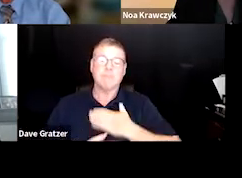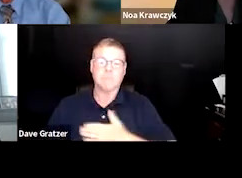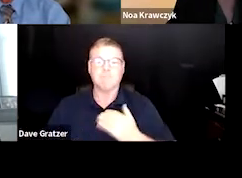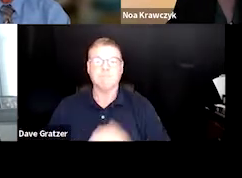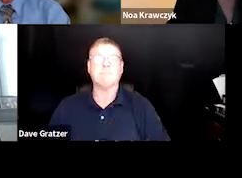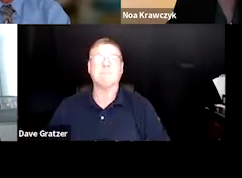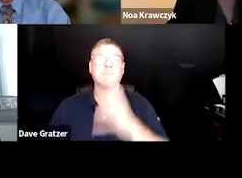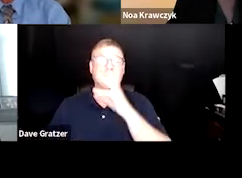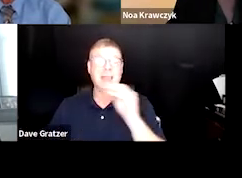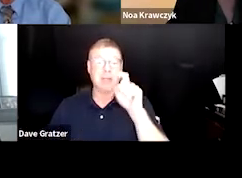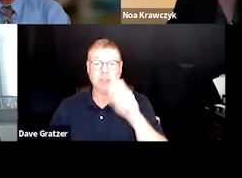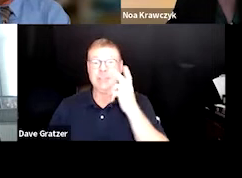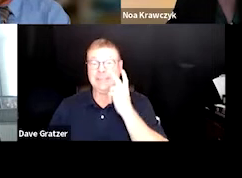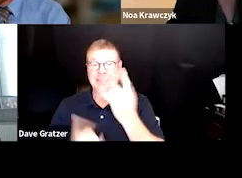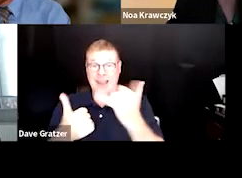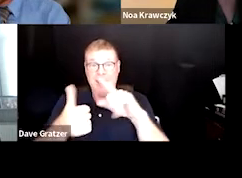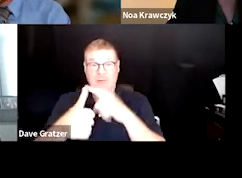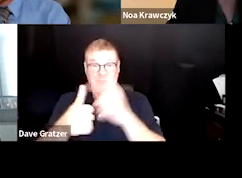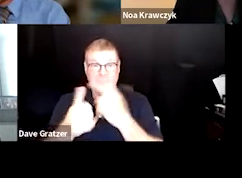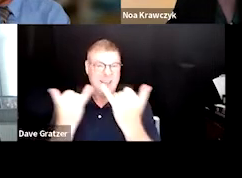And you should be seeing one come up just now.